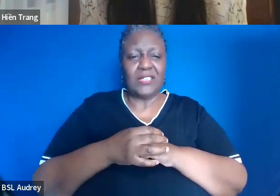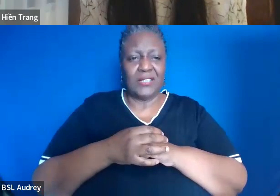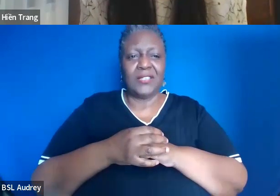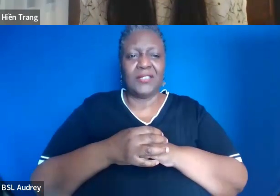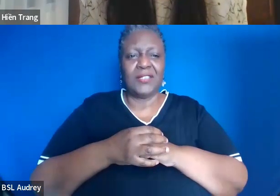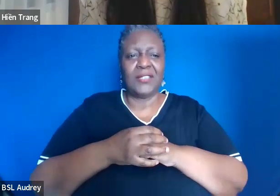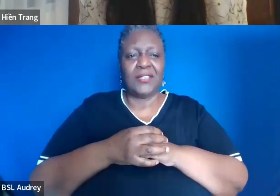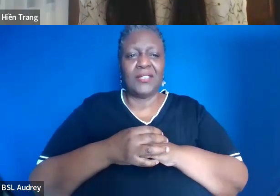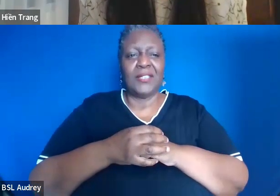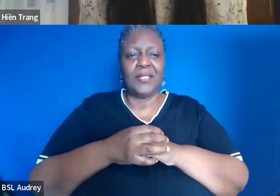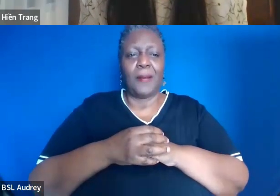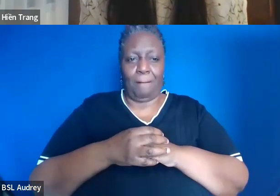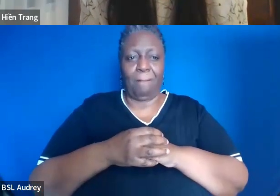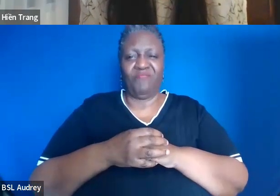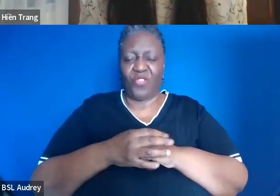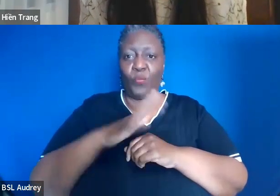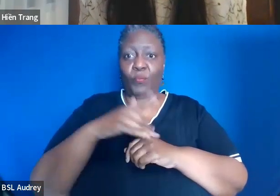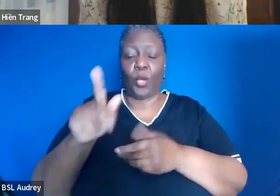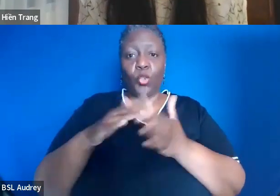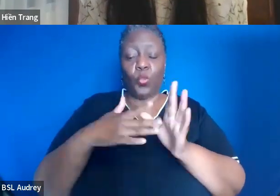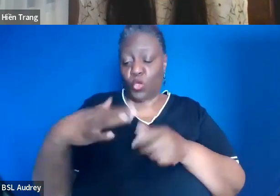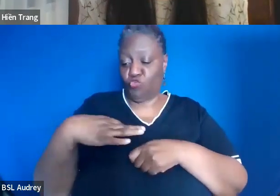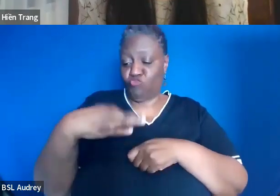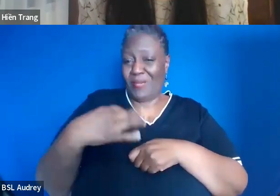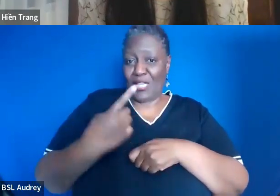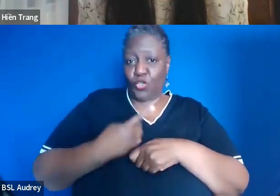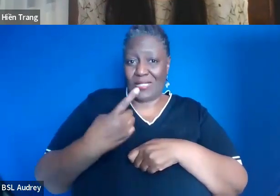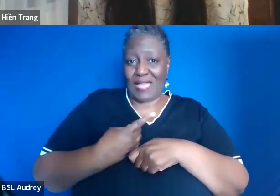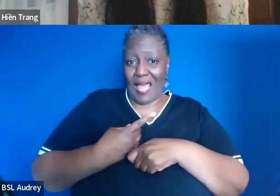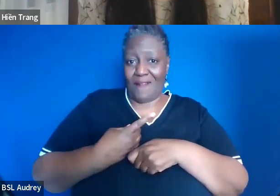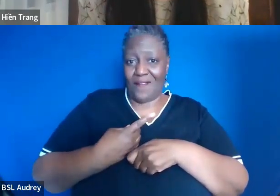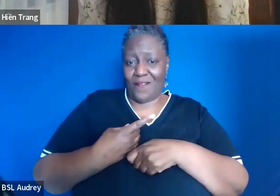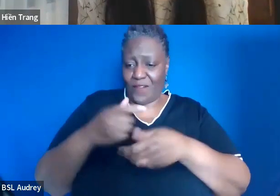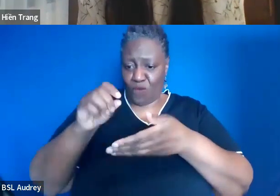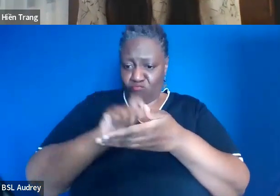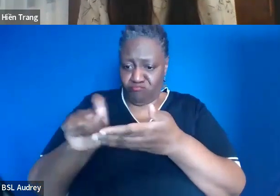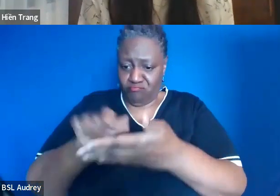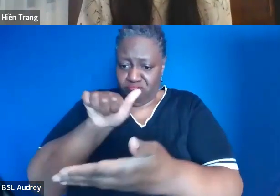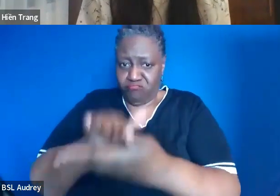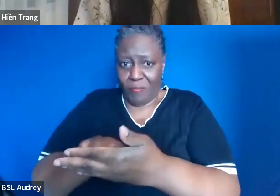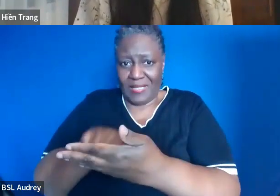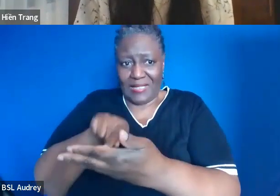um to accurately represent yourself and which is separate from you know who's translating